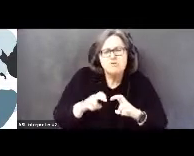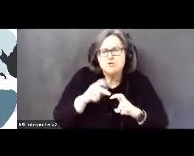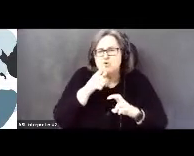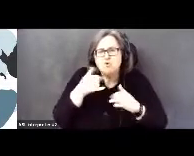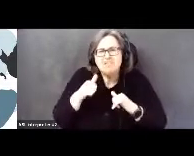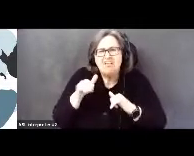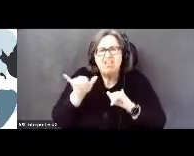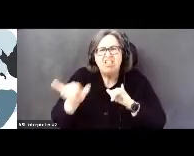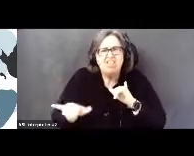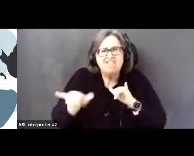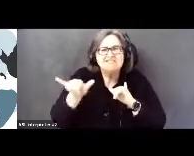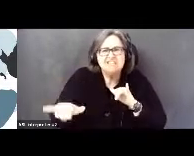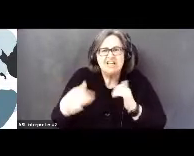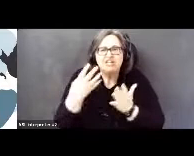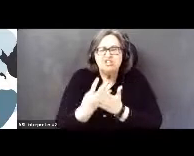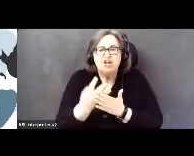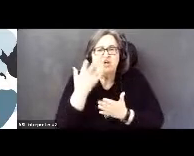jail and why. Sometimes people